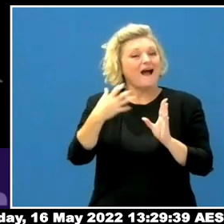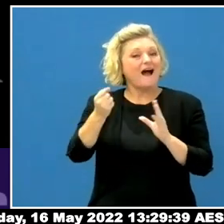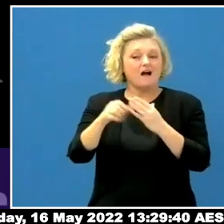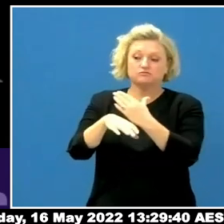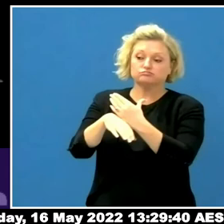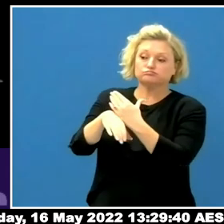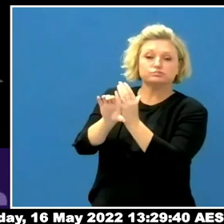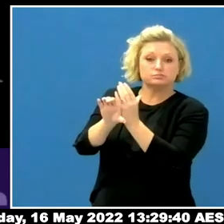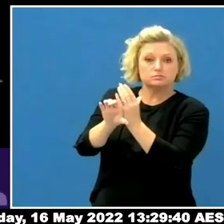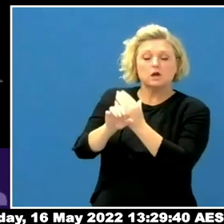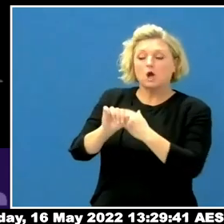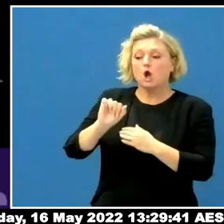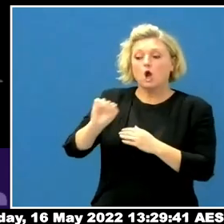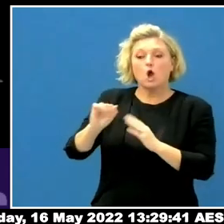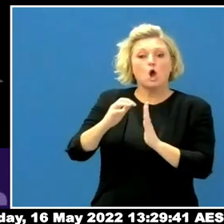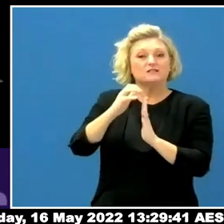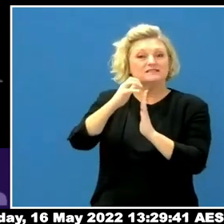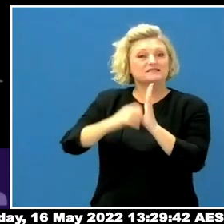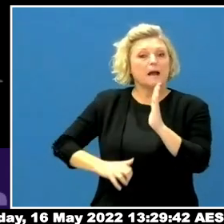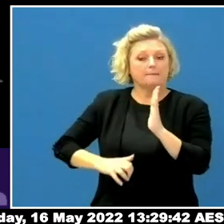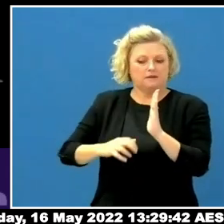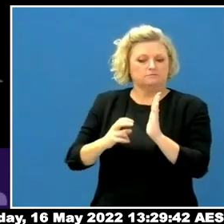This can be found in hearing bundle A, tab 15.